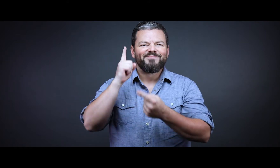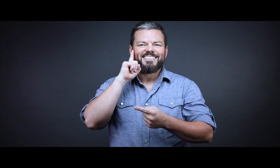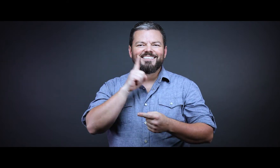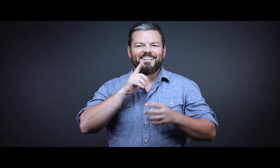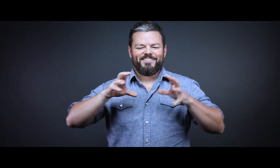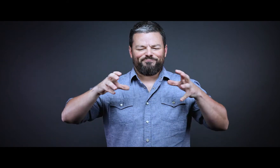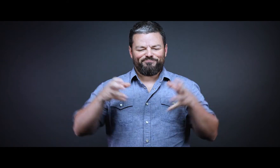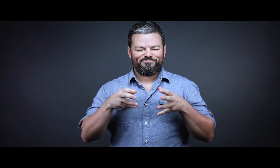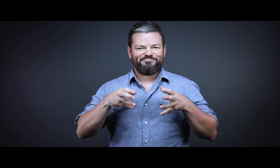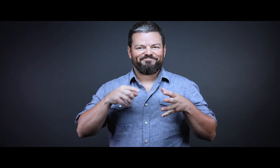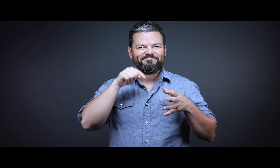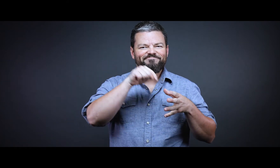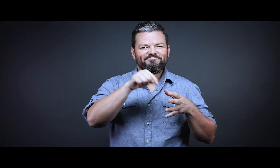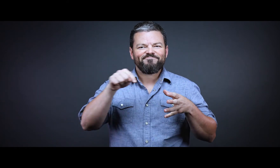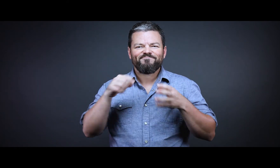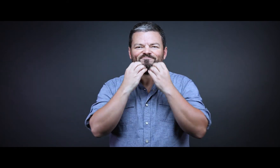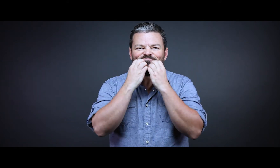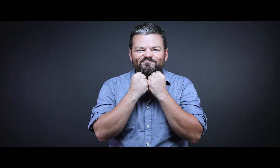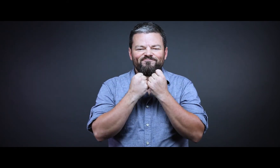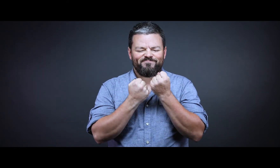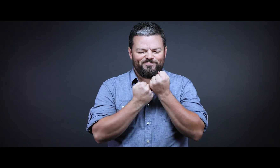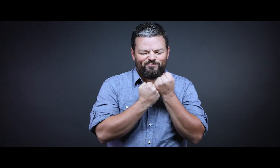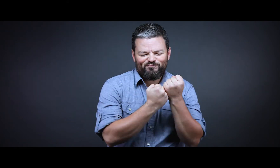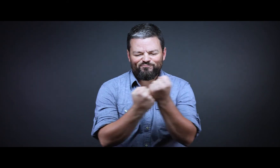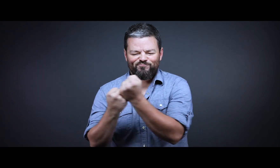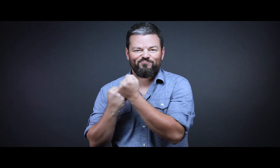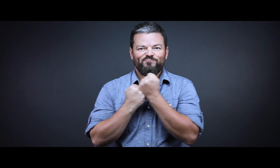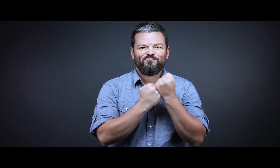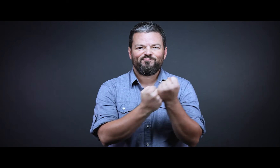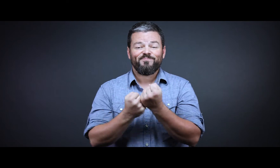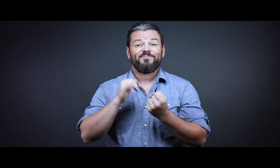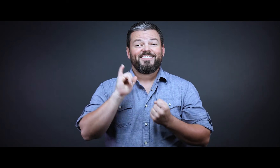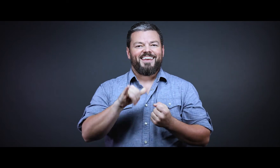By caring for ourselves and each other, deaf people immediately have access